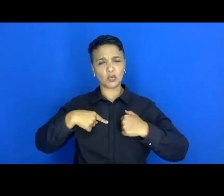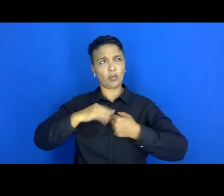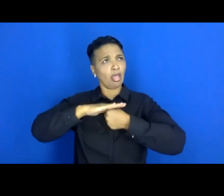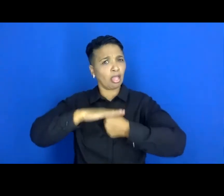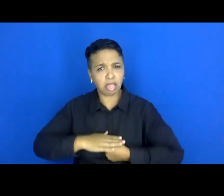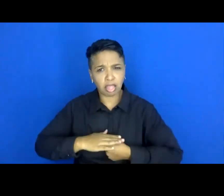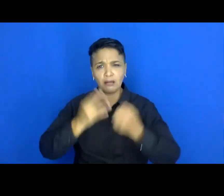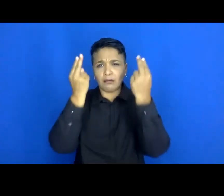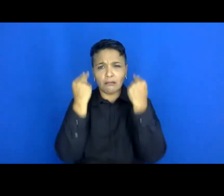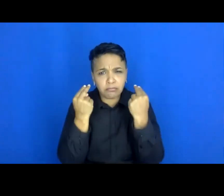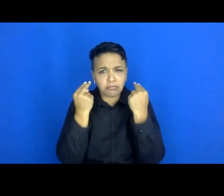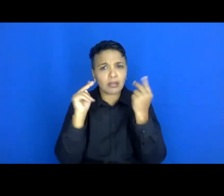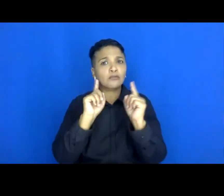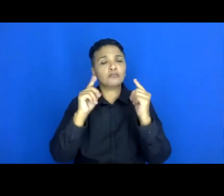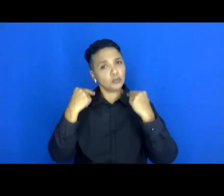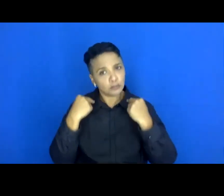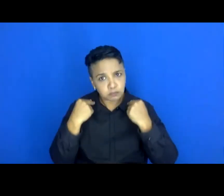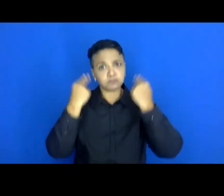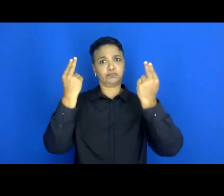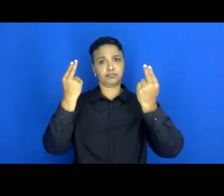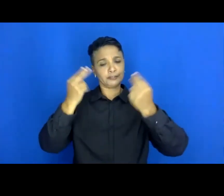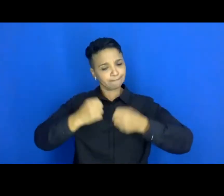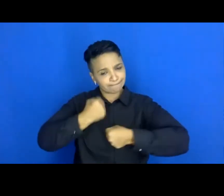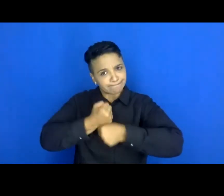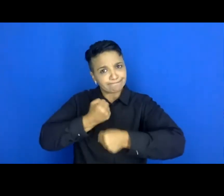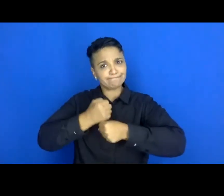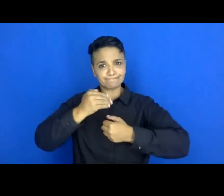we expected a lot from to learn from kvd-19